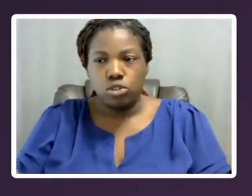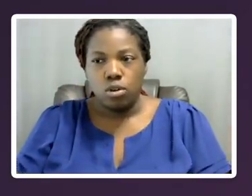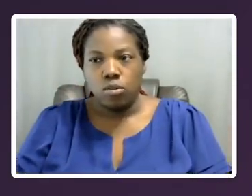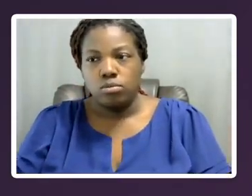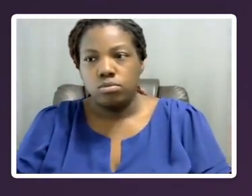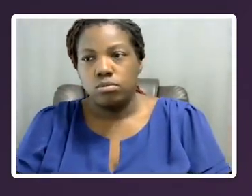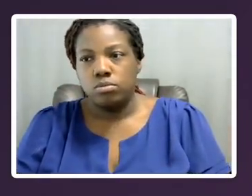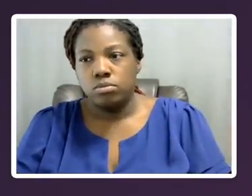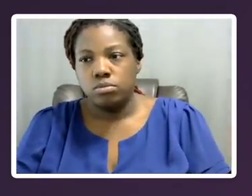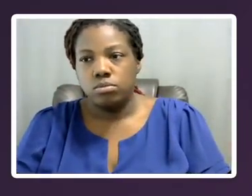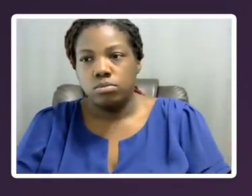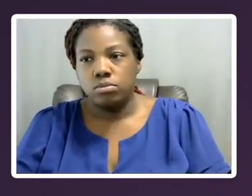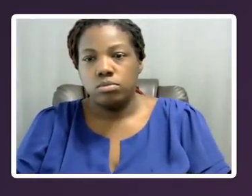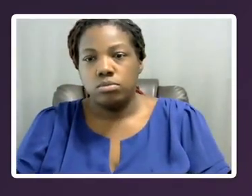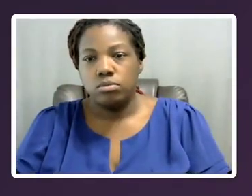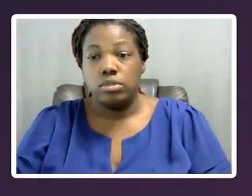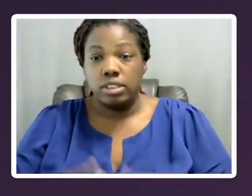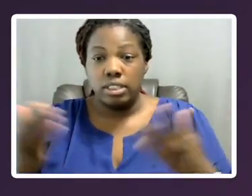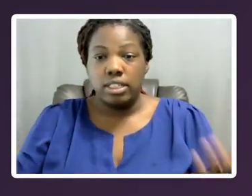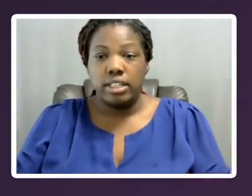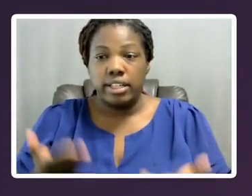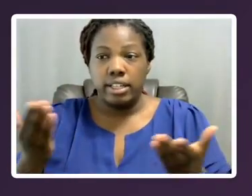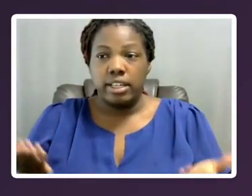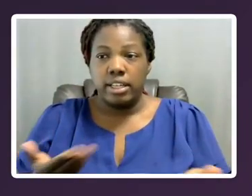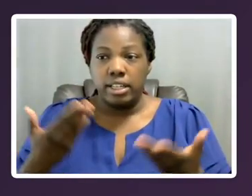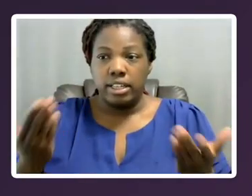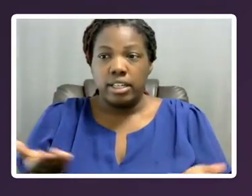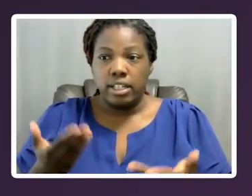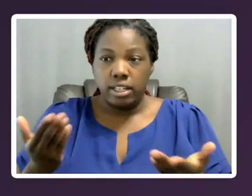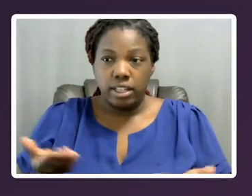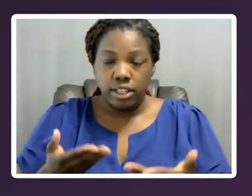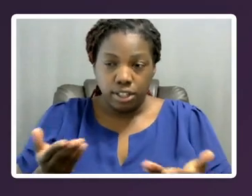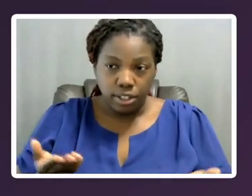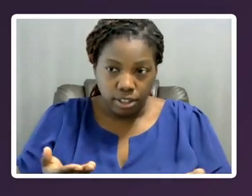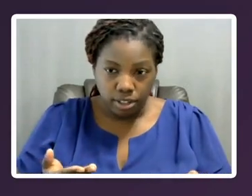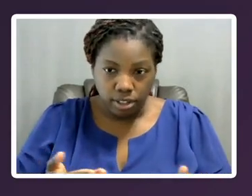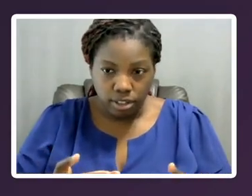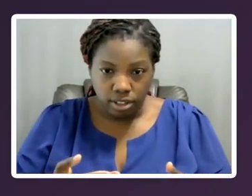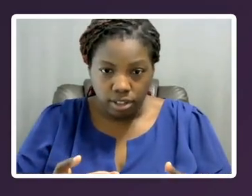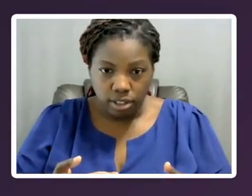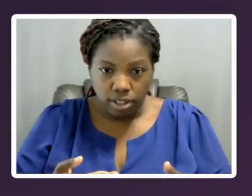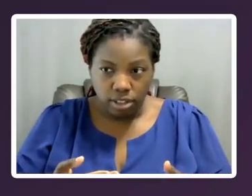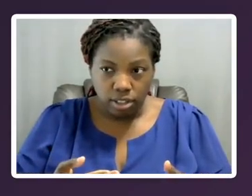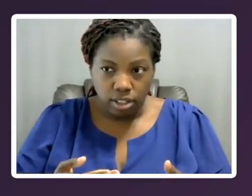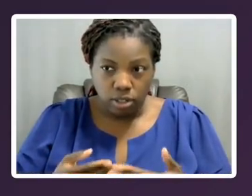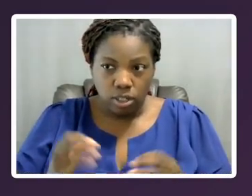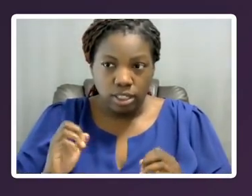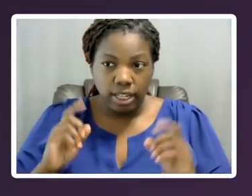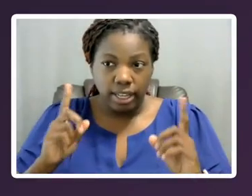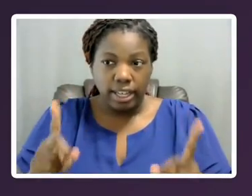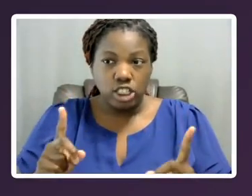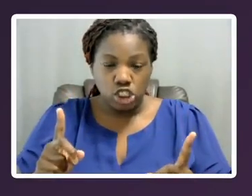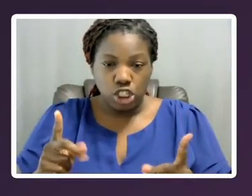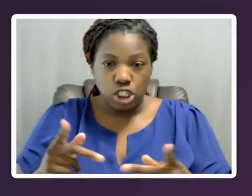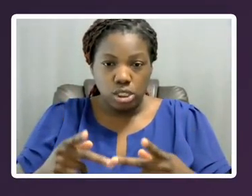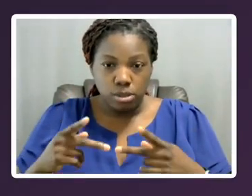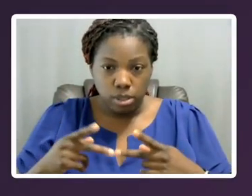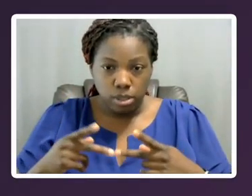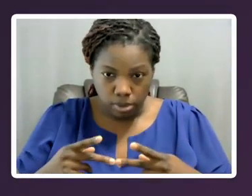Gertrude Hendricks: Here in Mashpee, Masipya [spelled phonetically], we are in the education site at the Mashpee Wampanoag Museum.